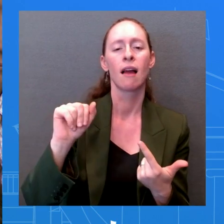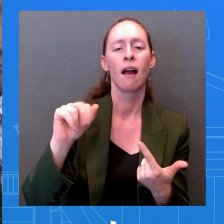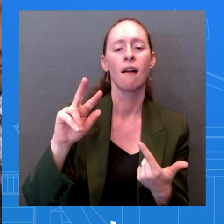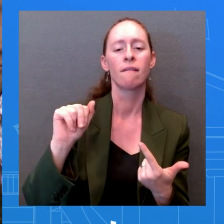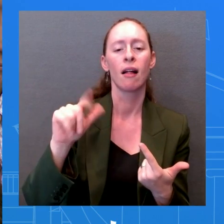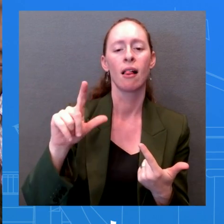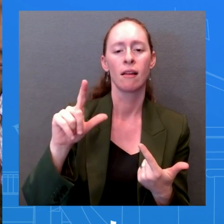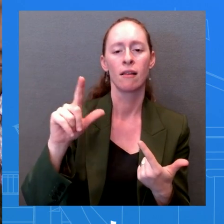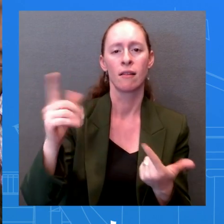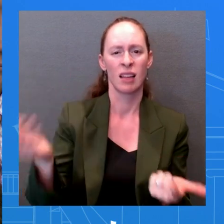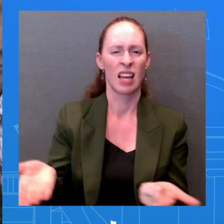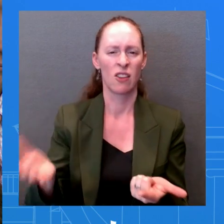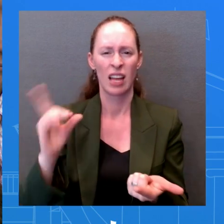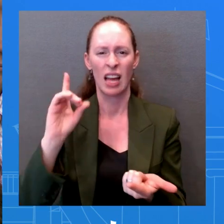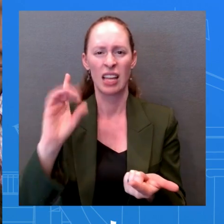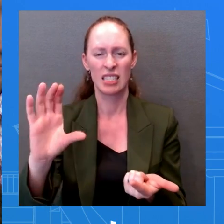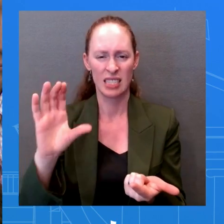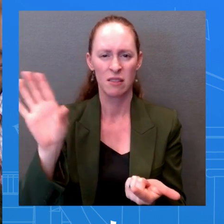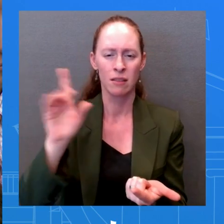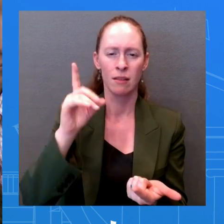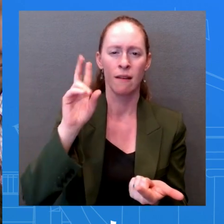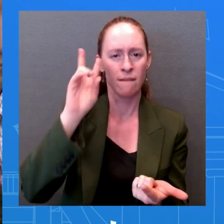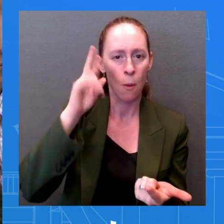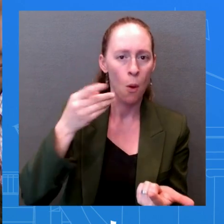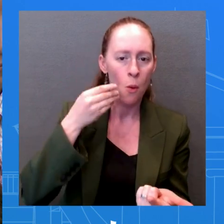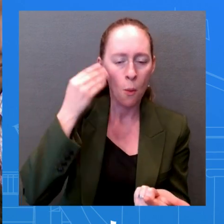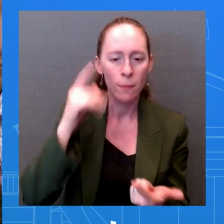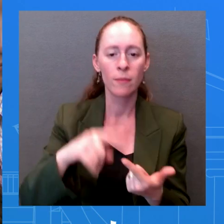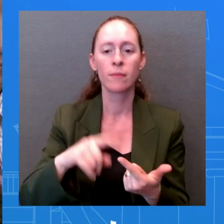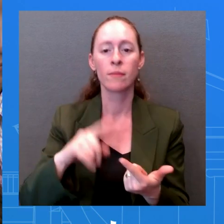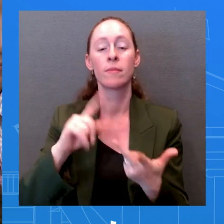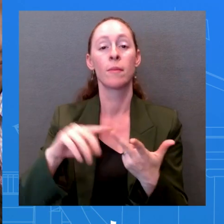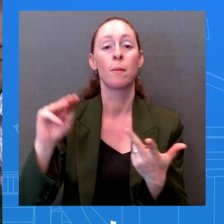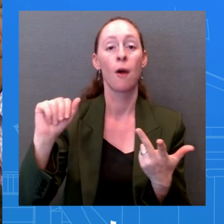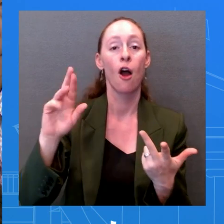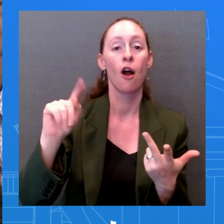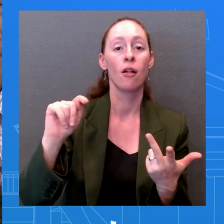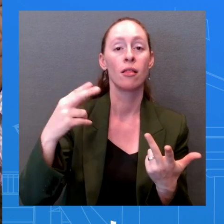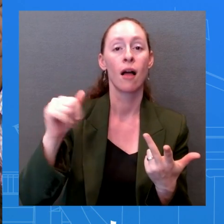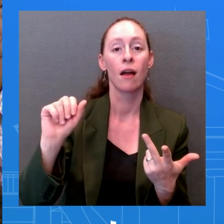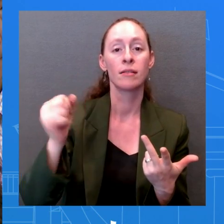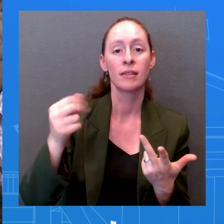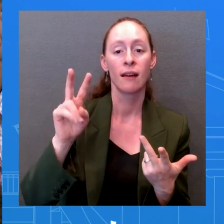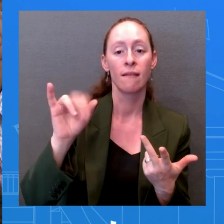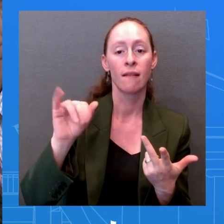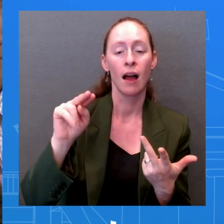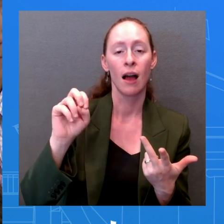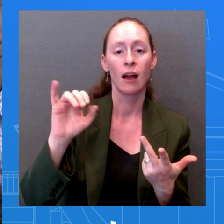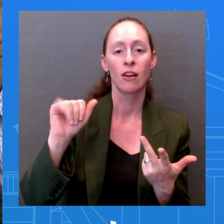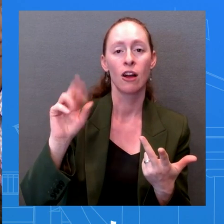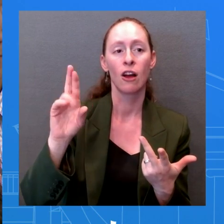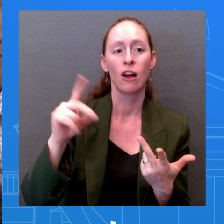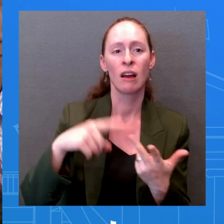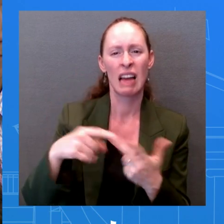an island that is known to be, in some instances, a Democratic haven. Former presidents,